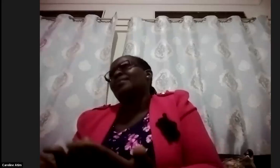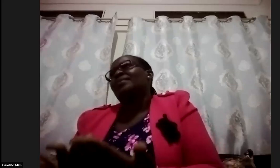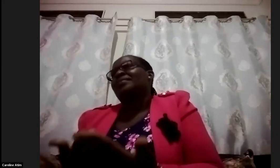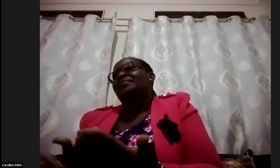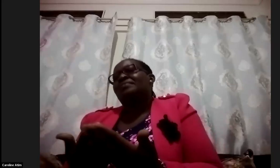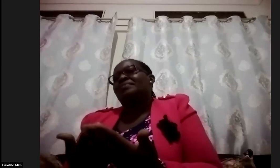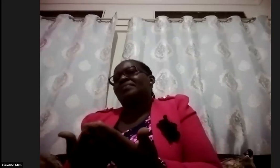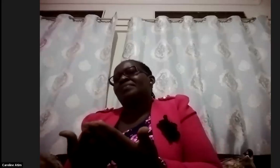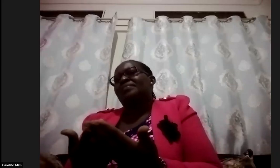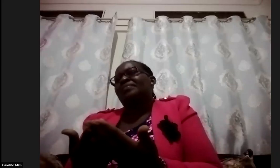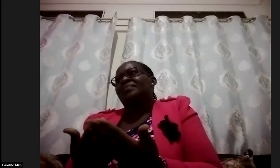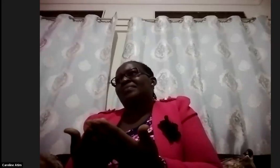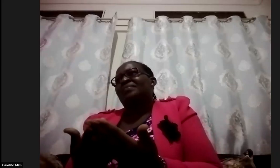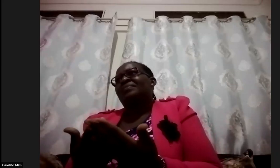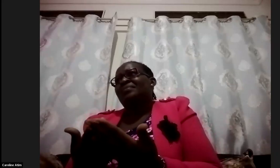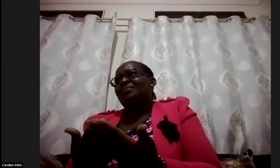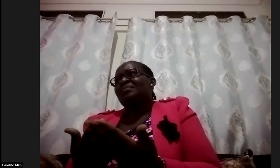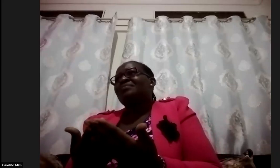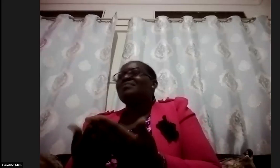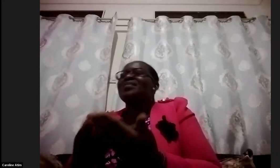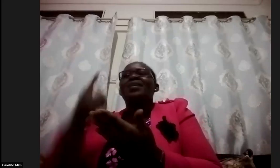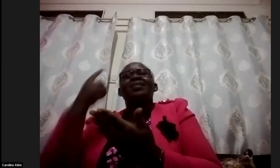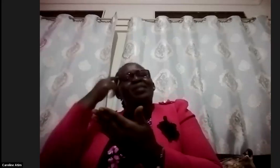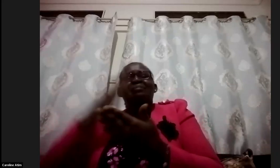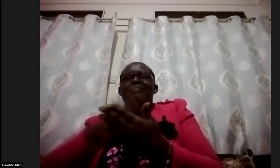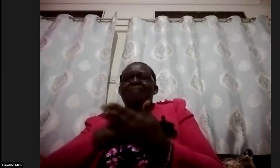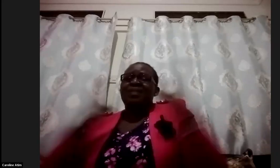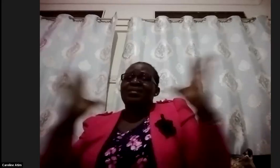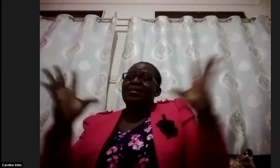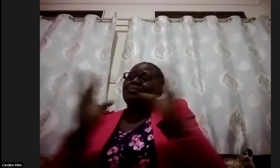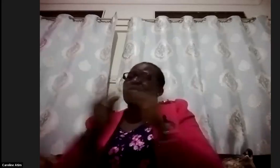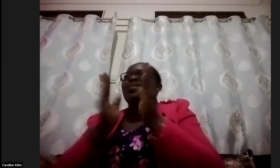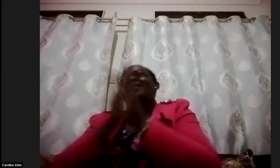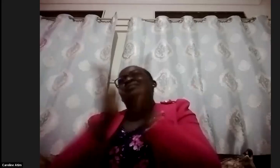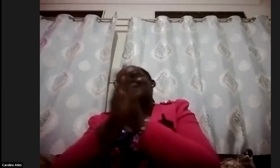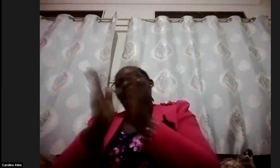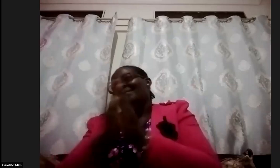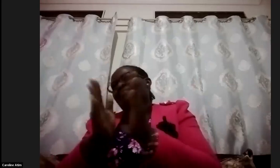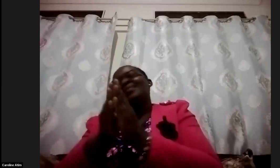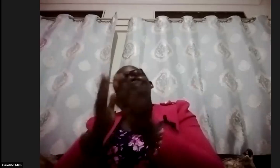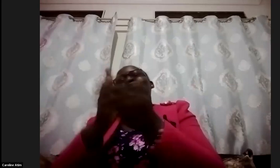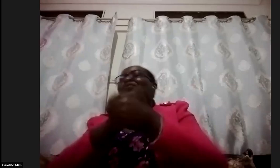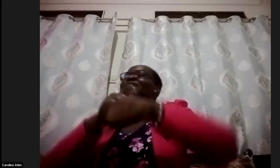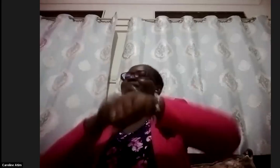rights of the deaf people. So to sum this up, I think I would sum my speech up because